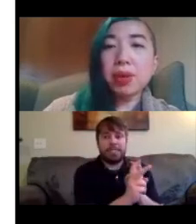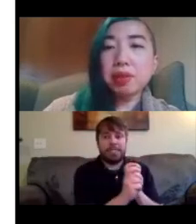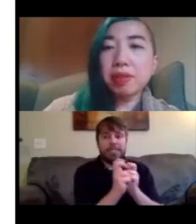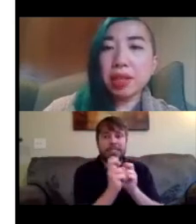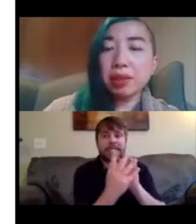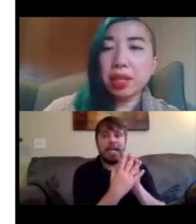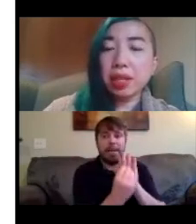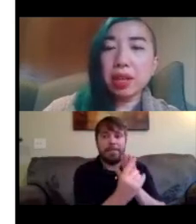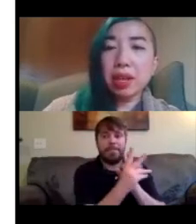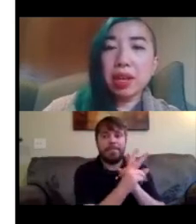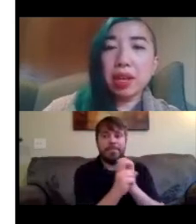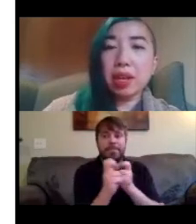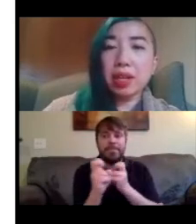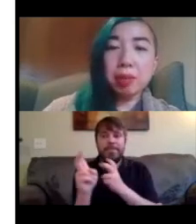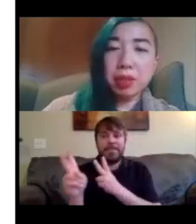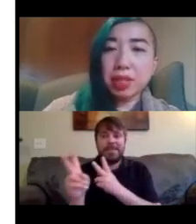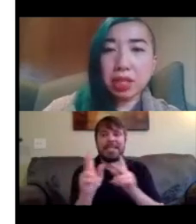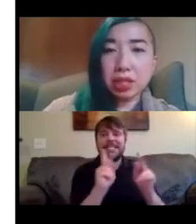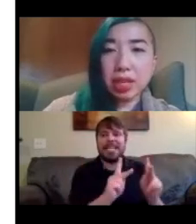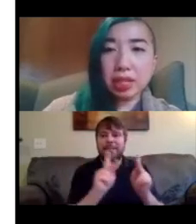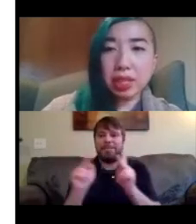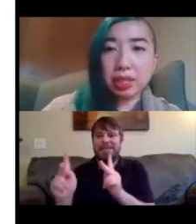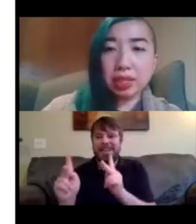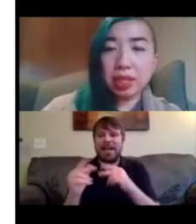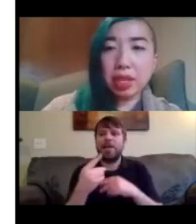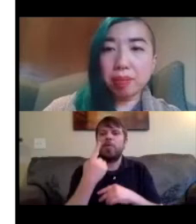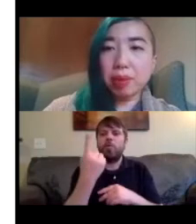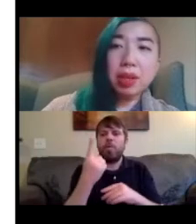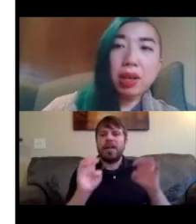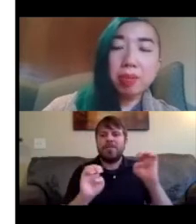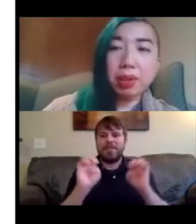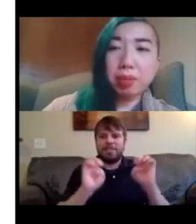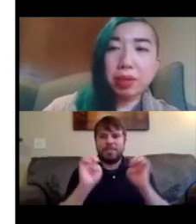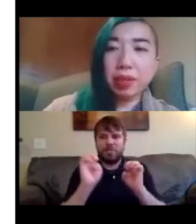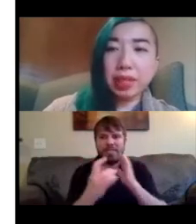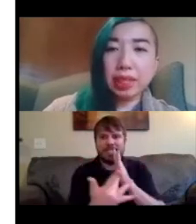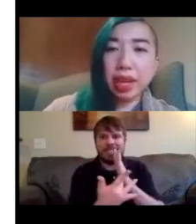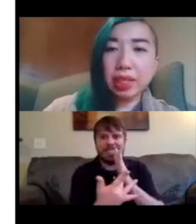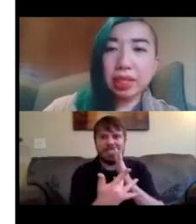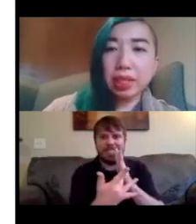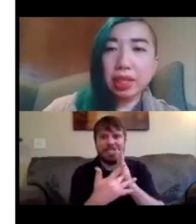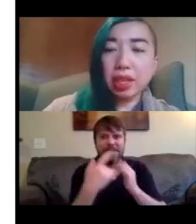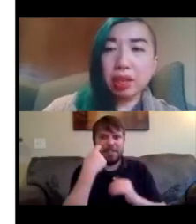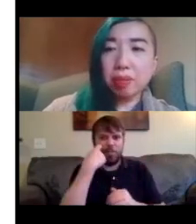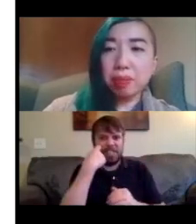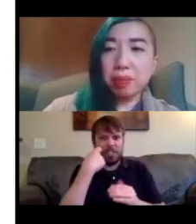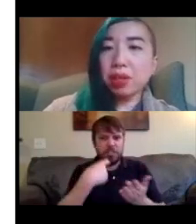the following experimentation techniques that we talked about in the previous slide. You can